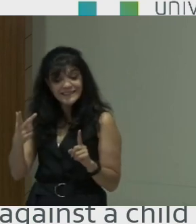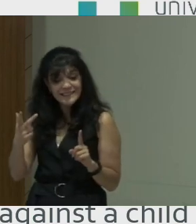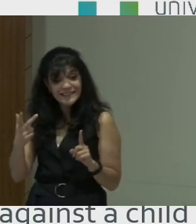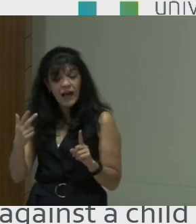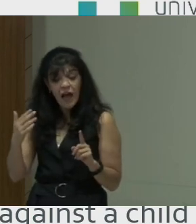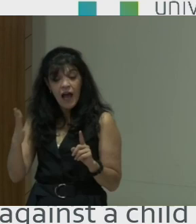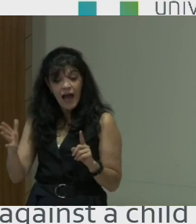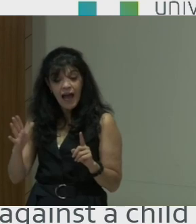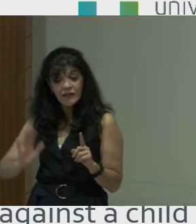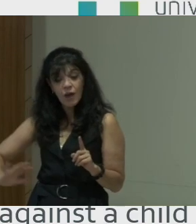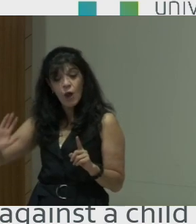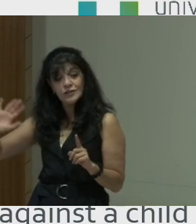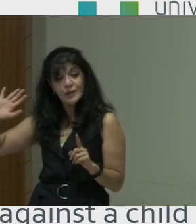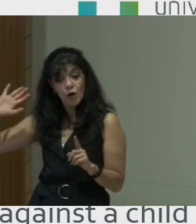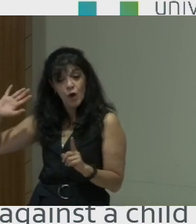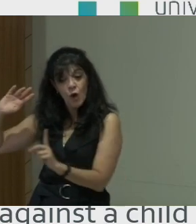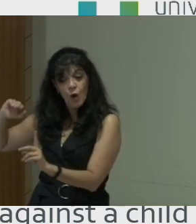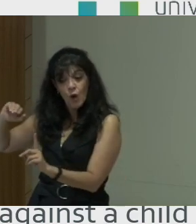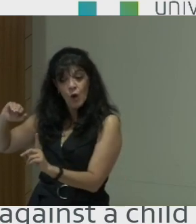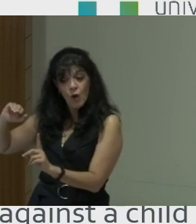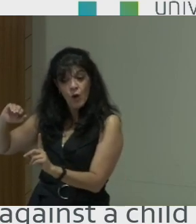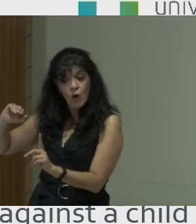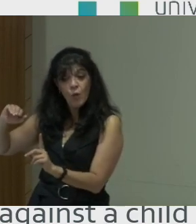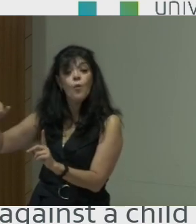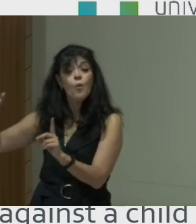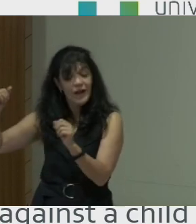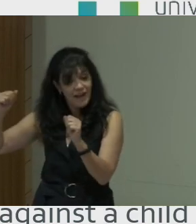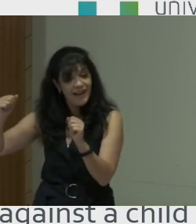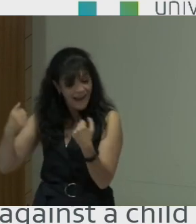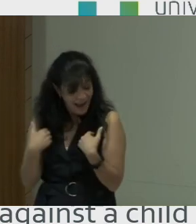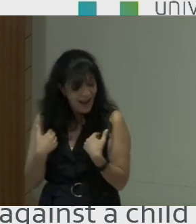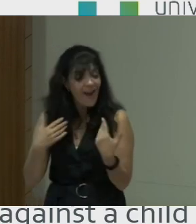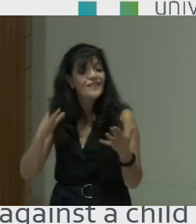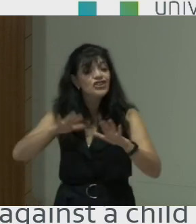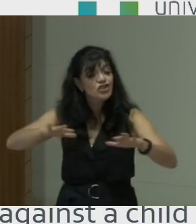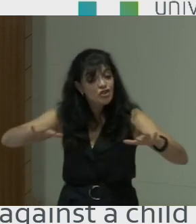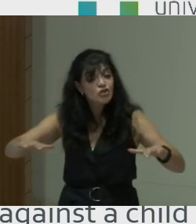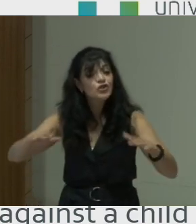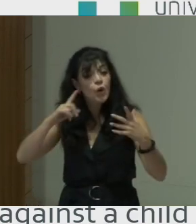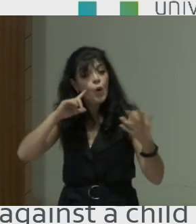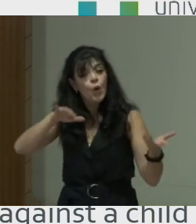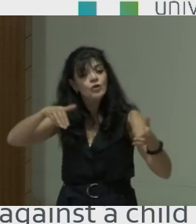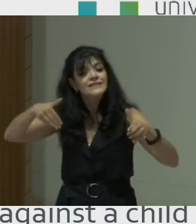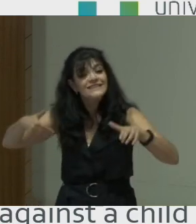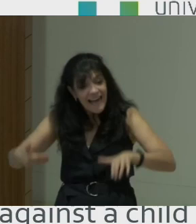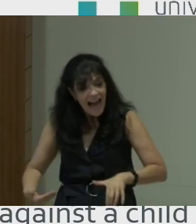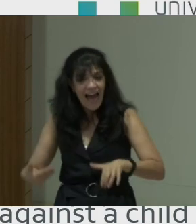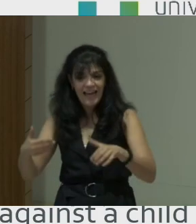we have also these children that die from the hands of their parents, and that's also part of the